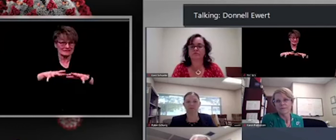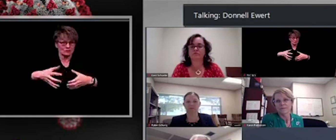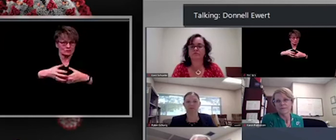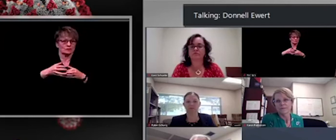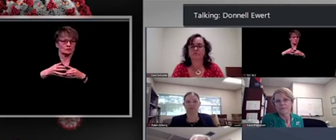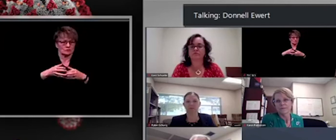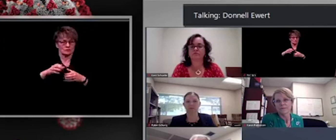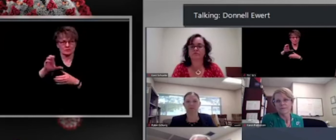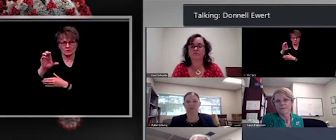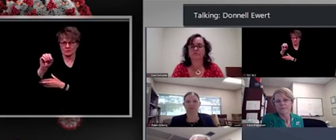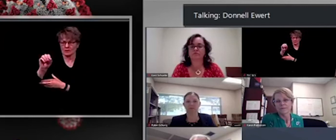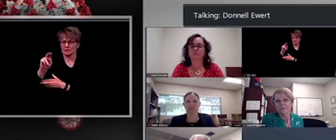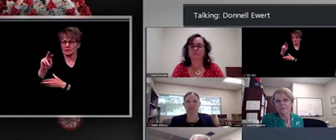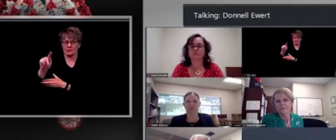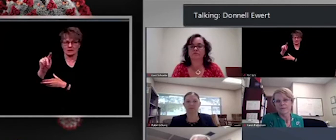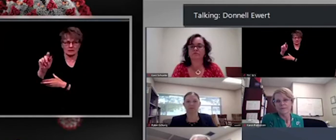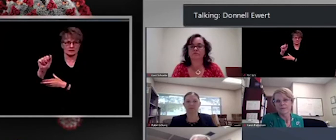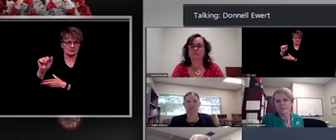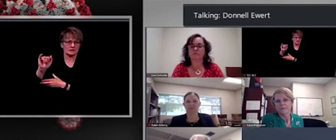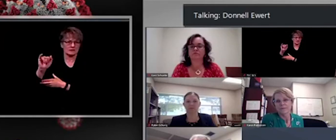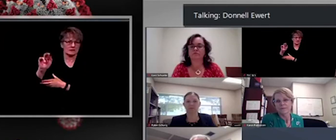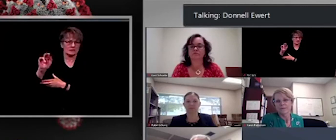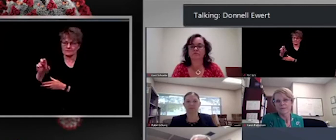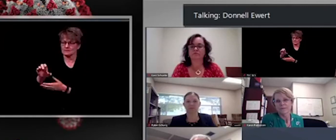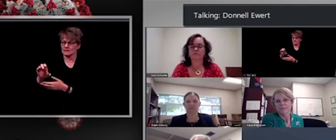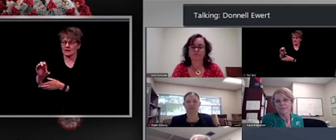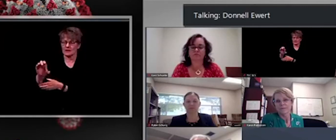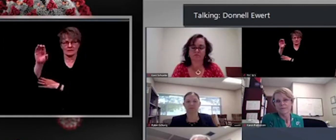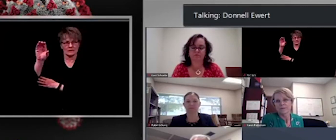and work very hard at it, but we also need the community to participate in limiting transmission